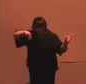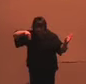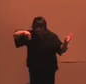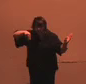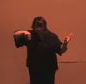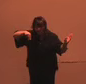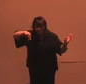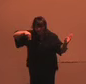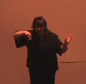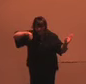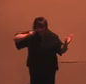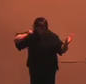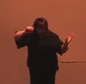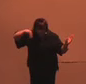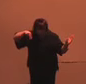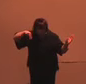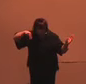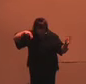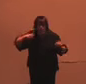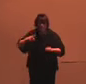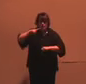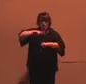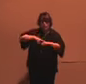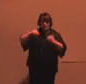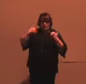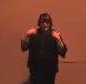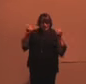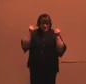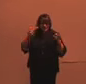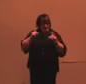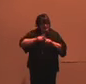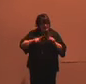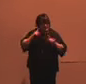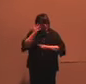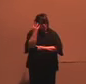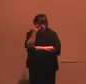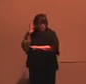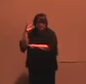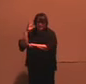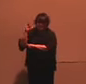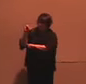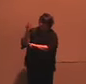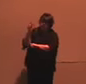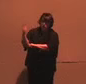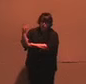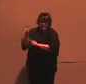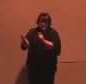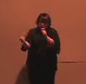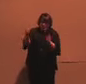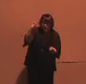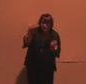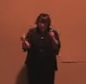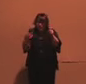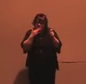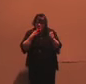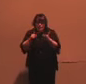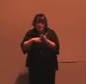And, of course, it has many, many different trees. So it changed the colors, and sometimes it has flowers.